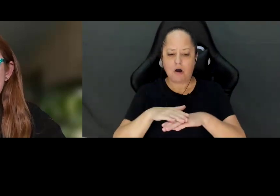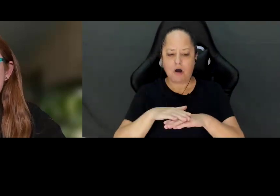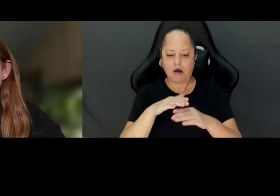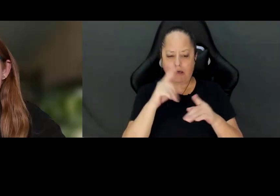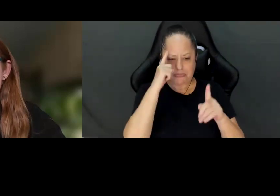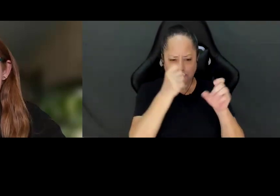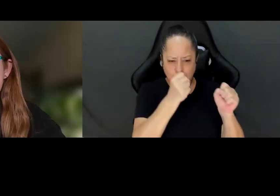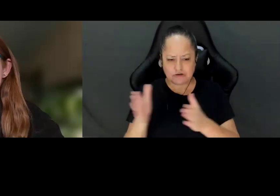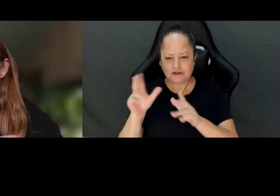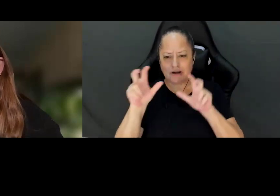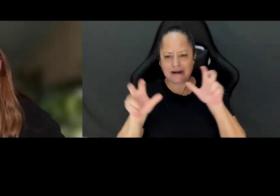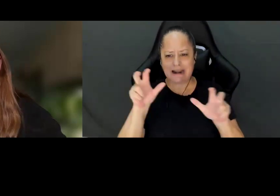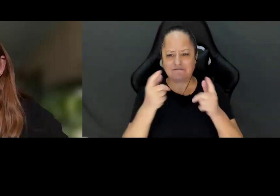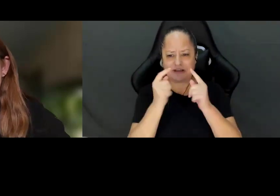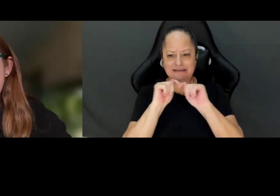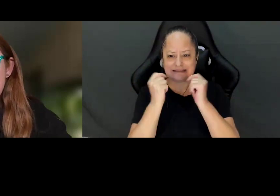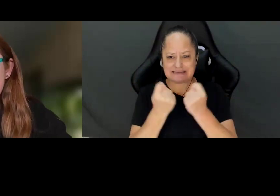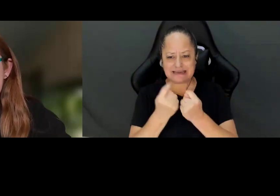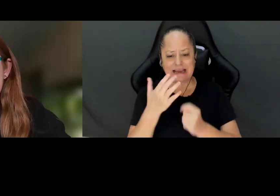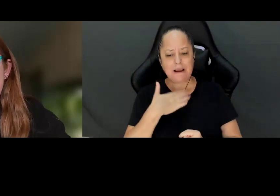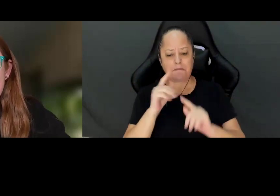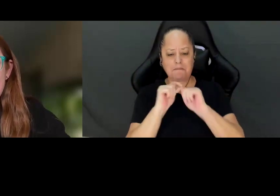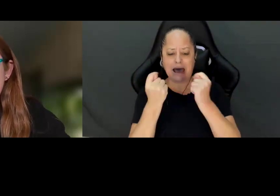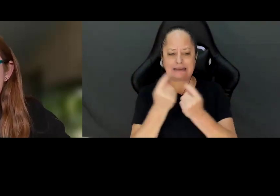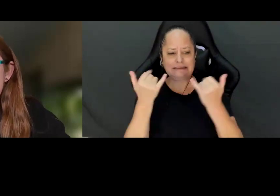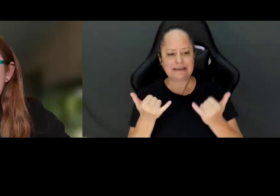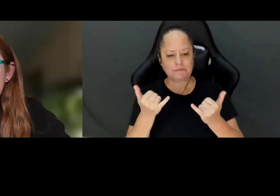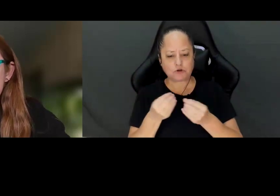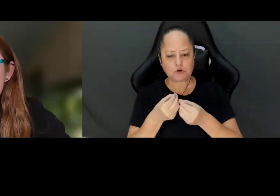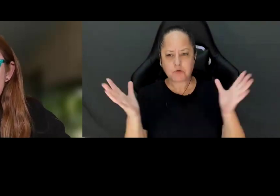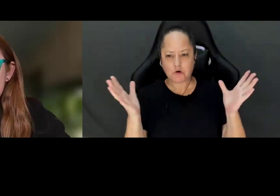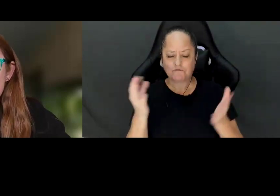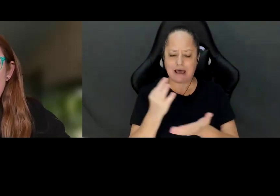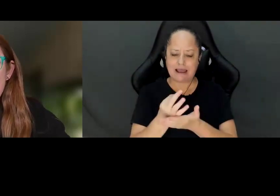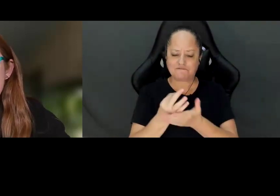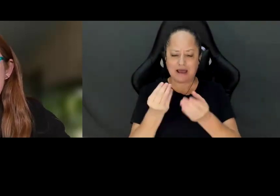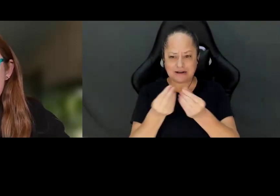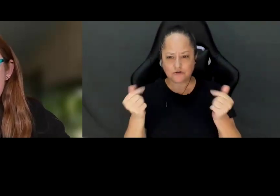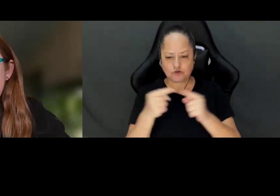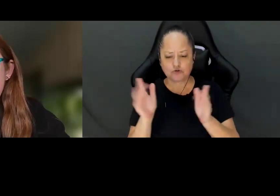And basically my team exists in order to provide financing solutions to small businesses that